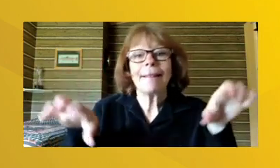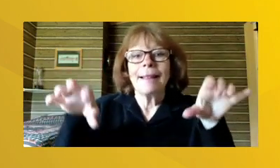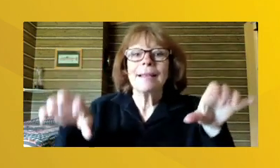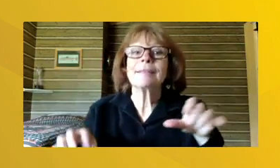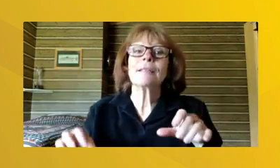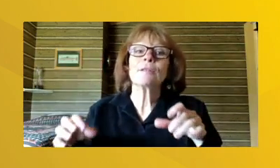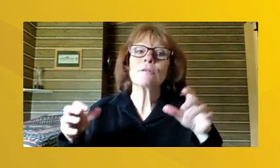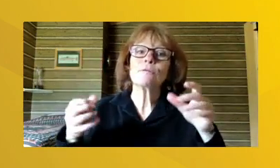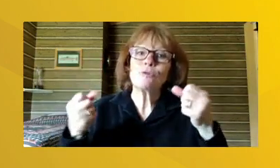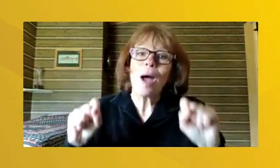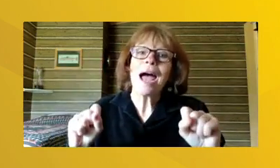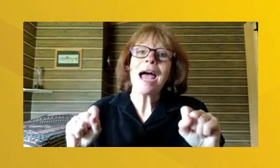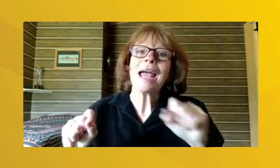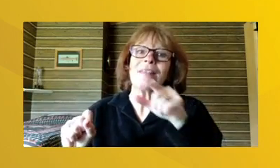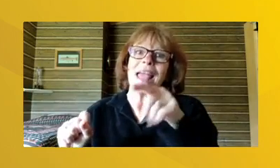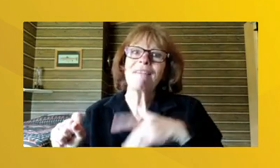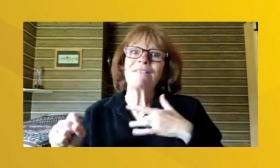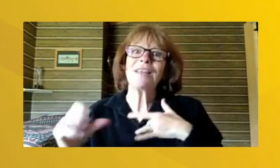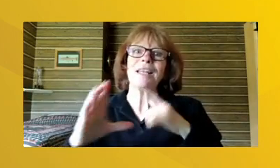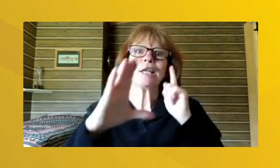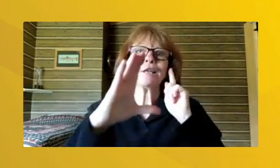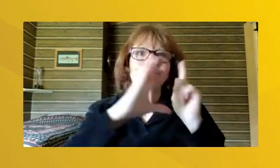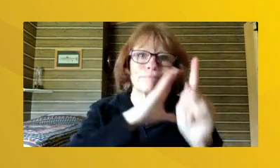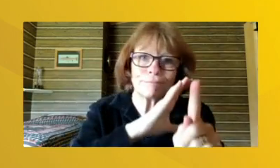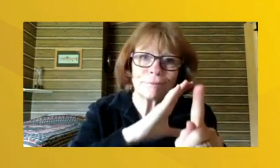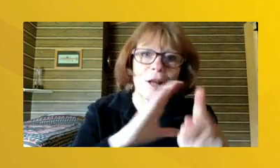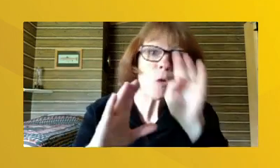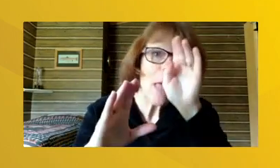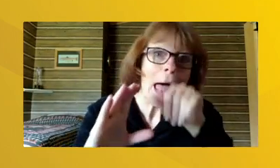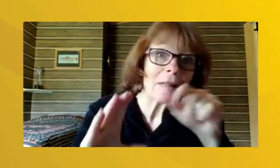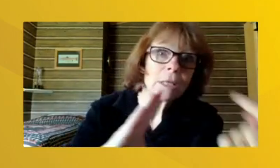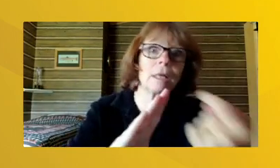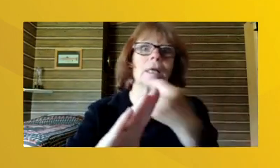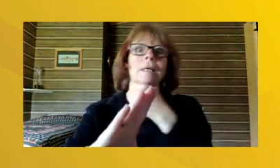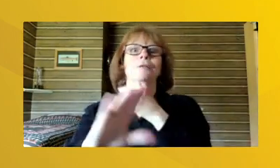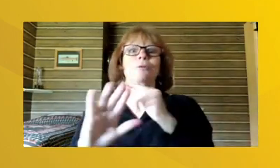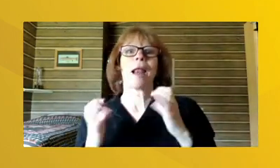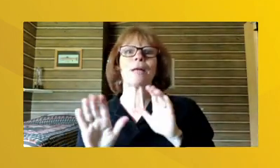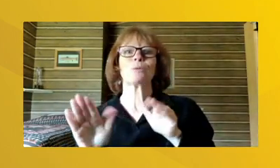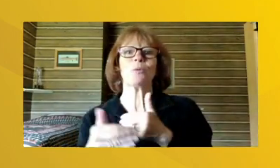right into their classroom and have them connect with it and really show them that the Smithsonian is there for them.